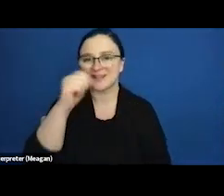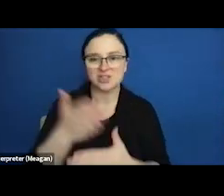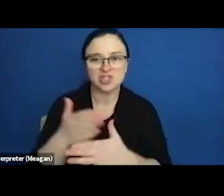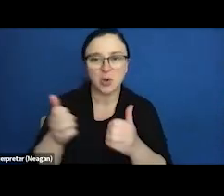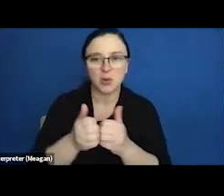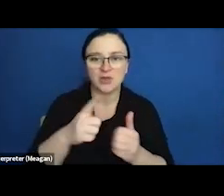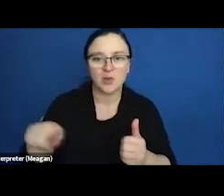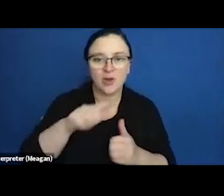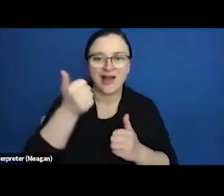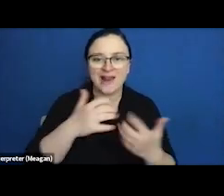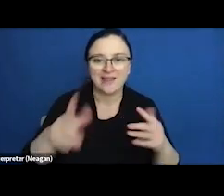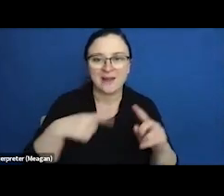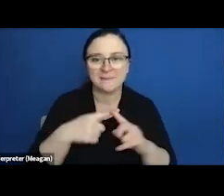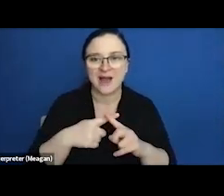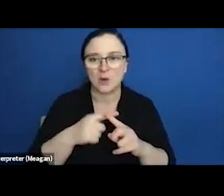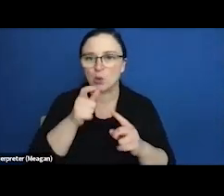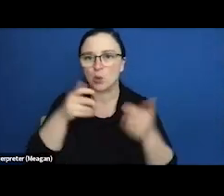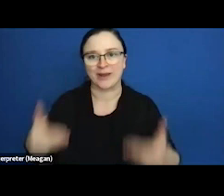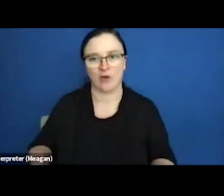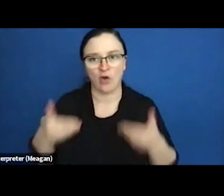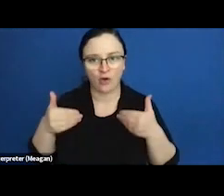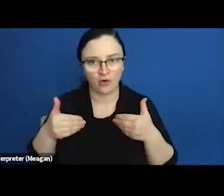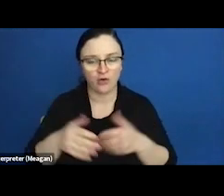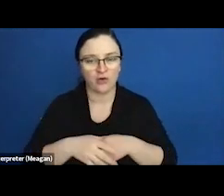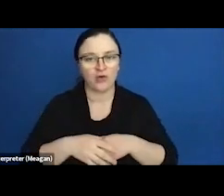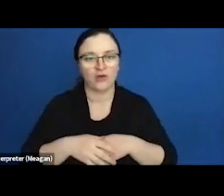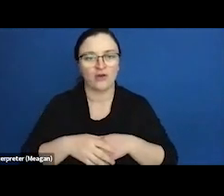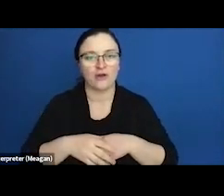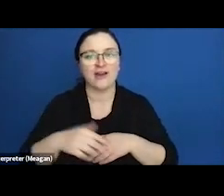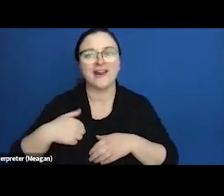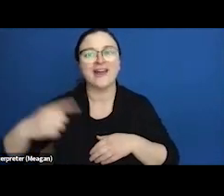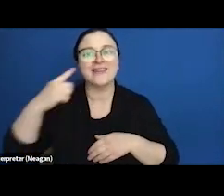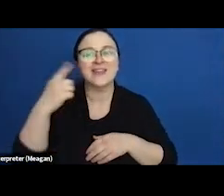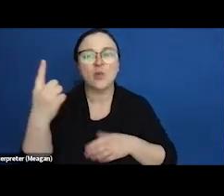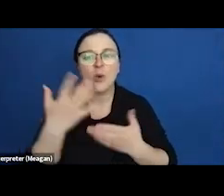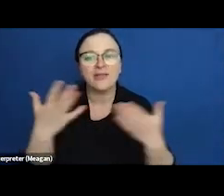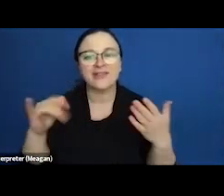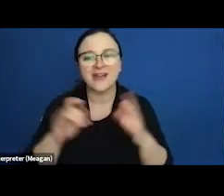anything about ourselves. And I think the one thing that's important to share with you all